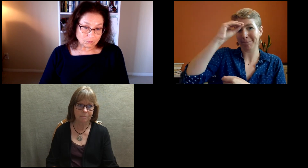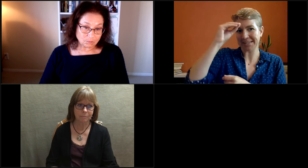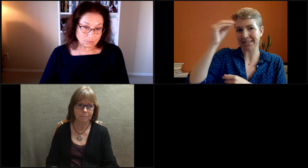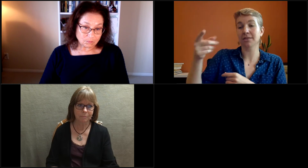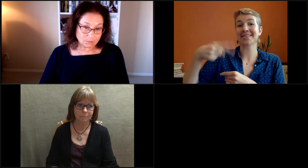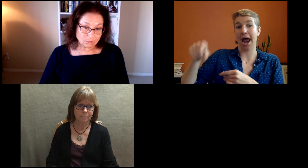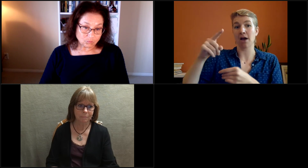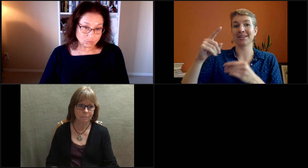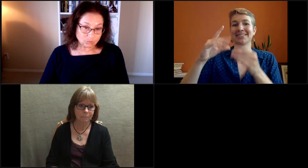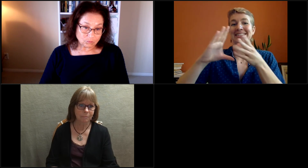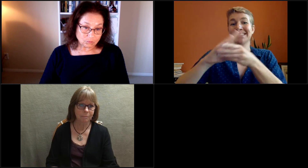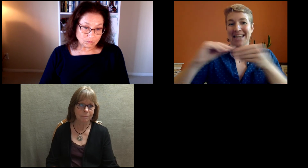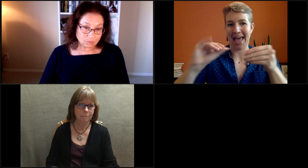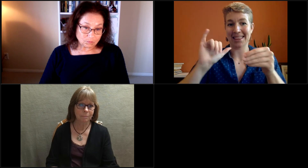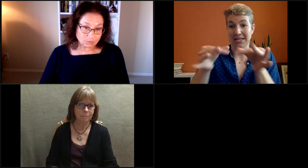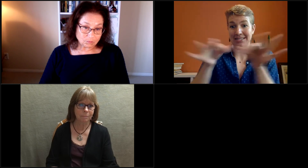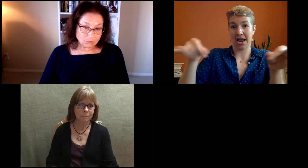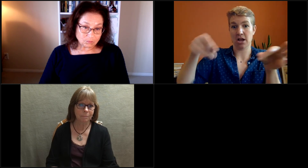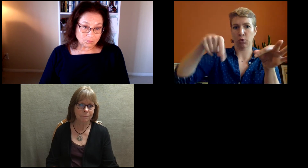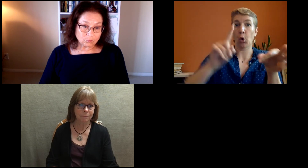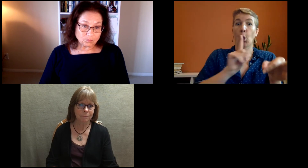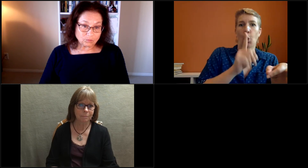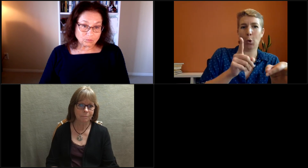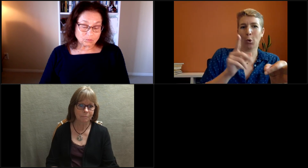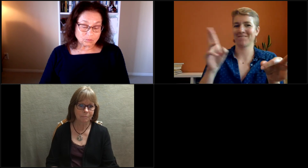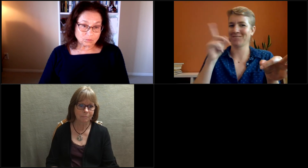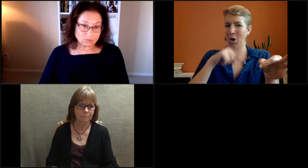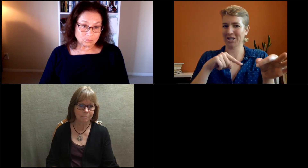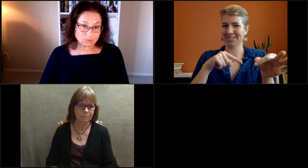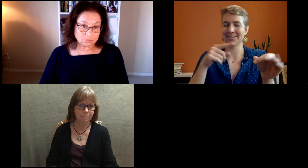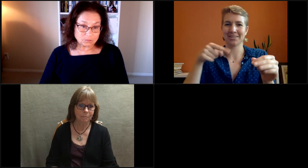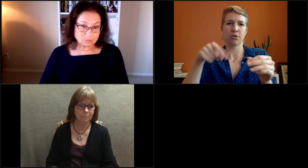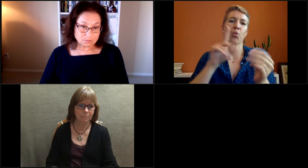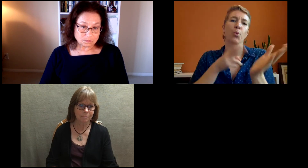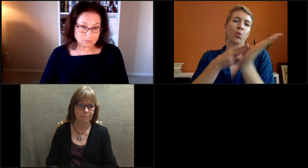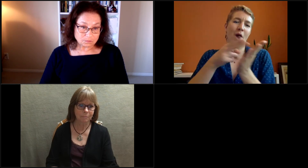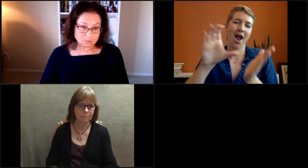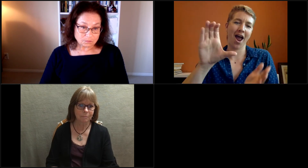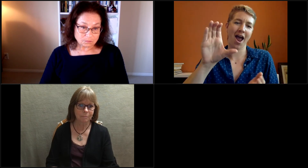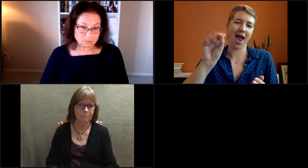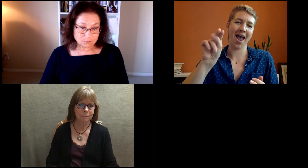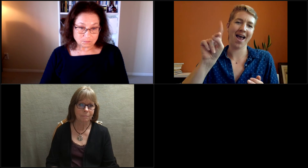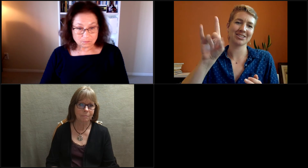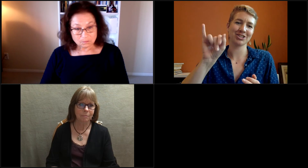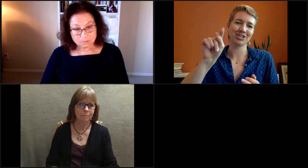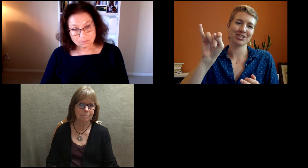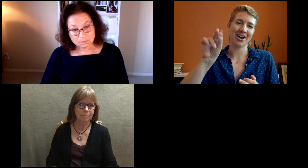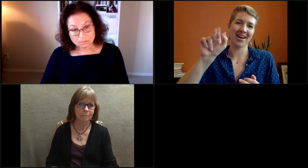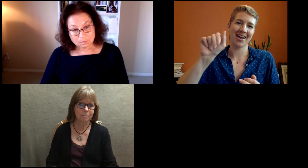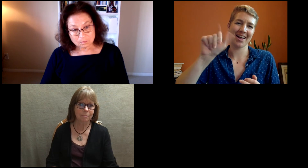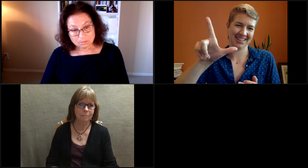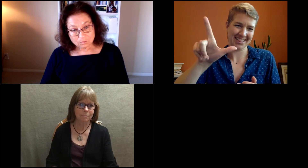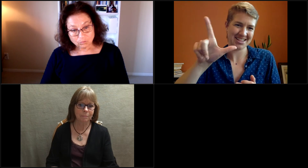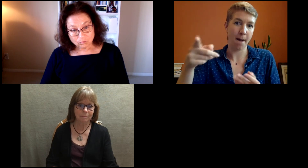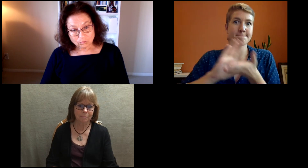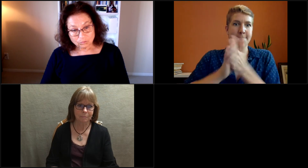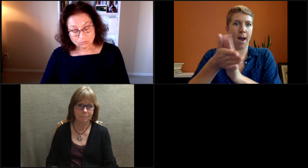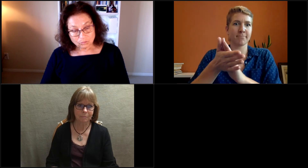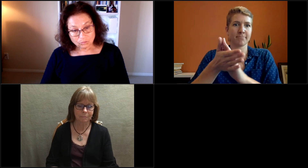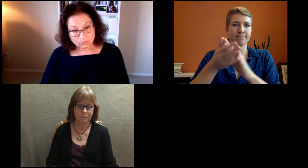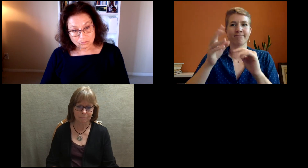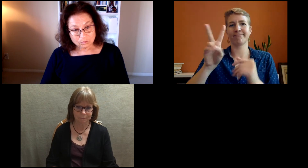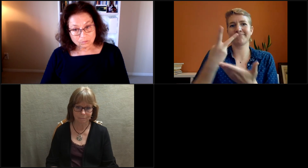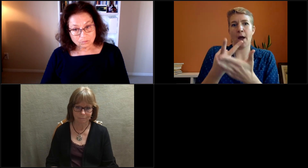rather than conveying their beliefs or their opinion, it’s more of a truth-conditional.